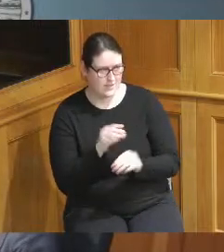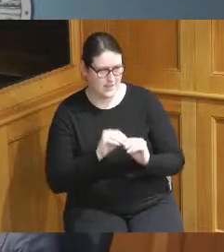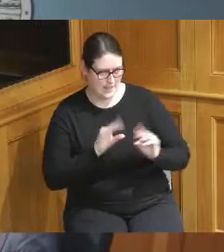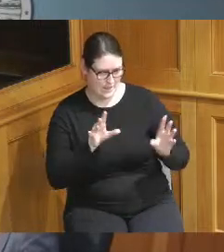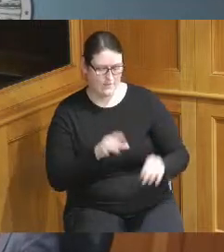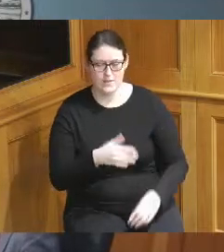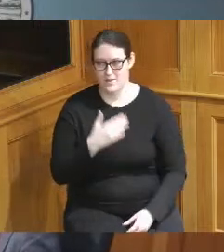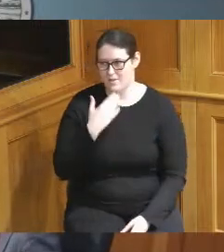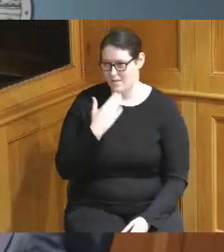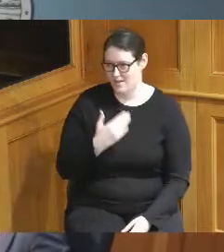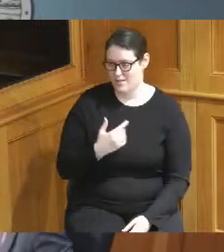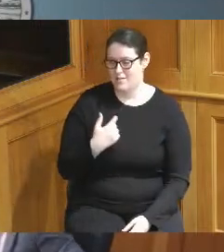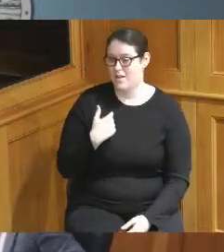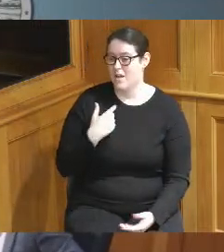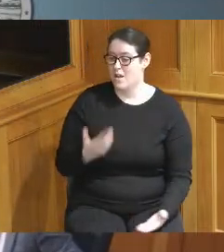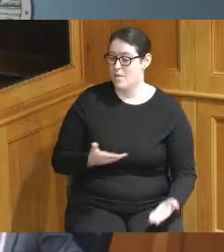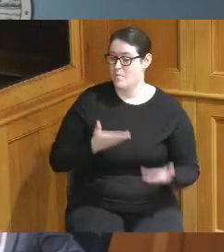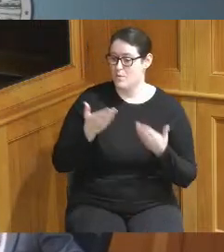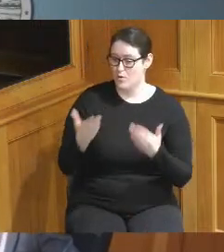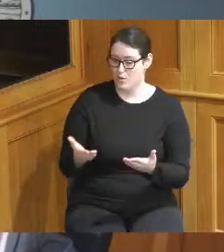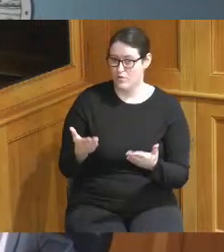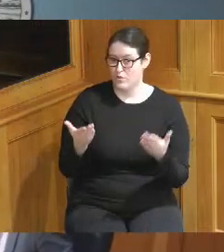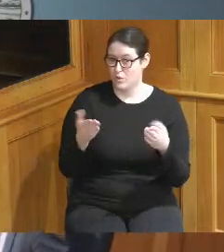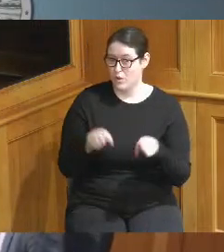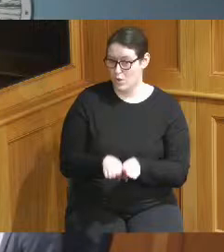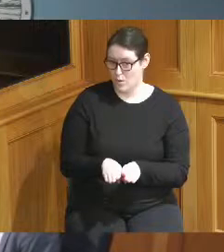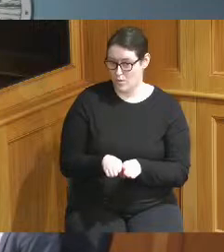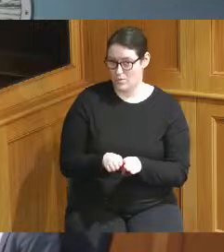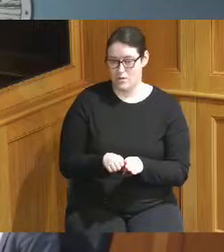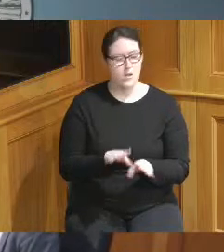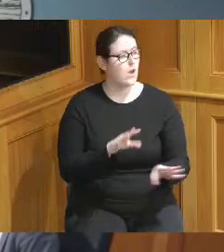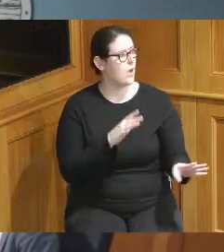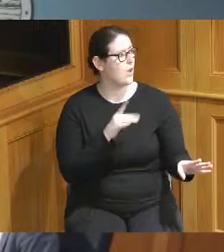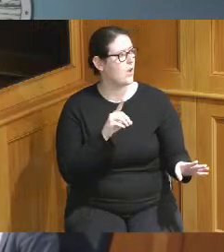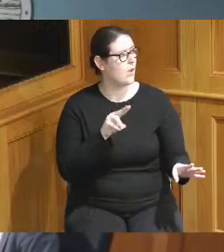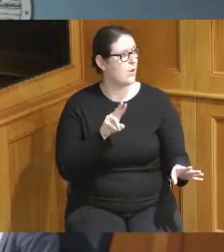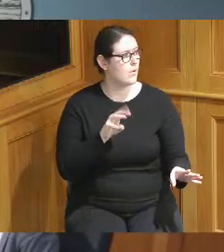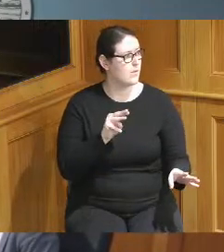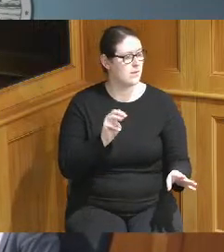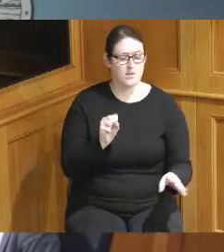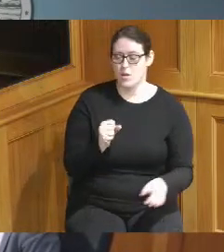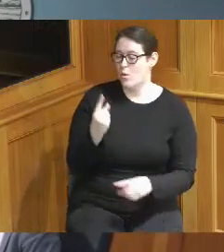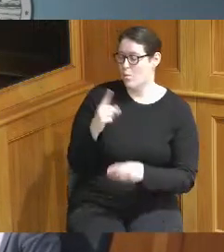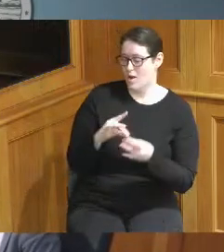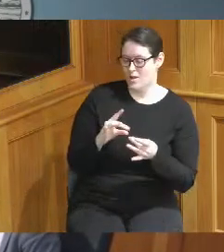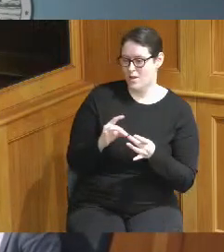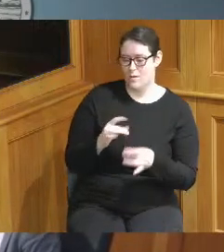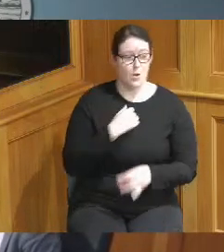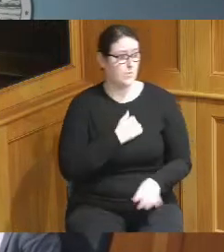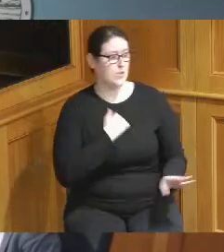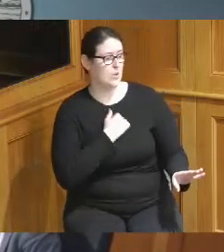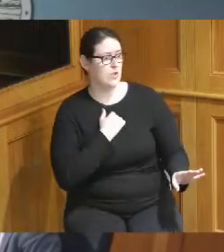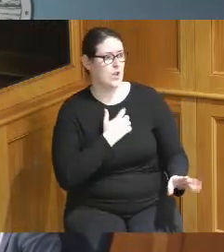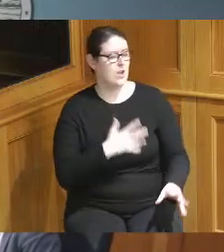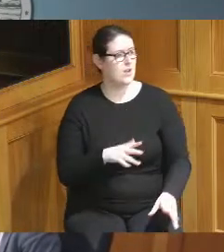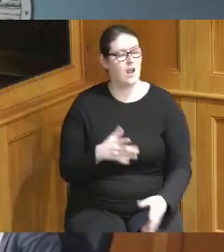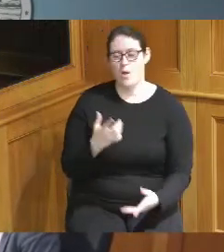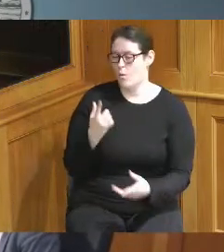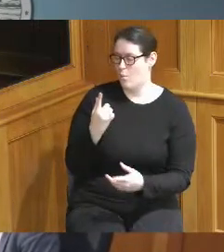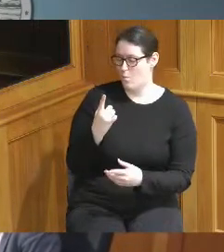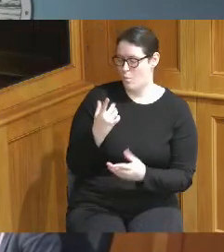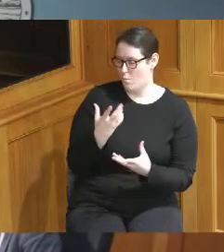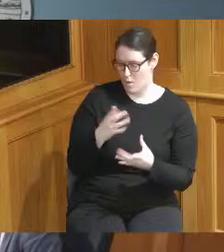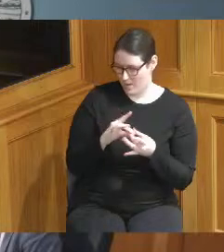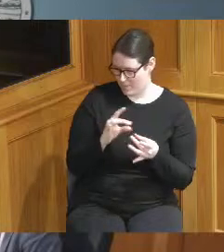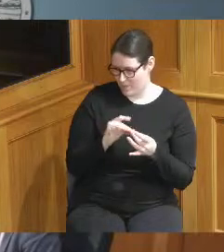yeah because we have to vote on it and I have a different vote for 13 than I do for items okay